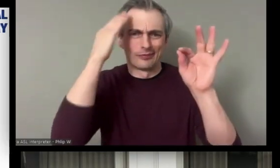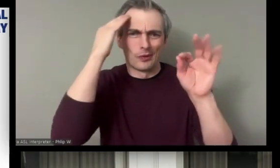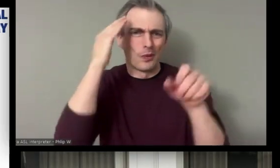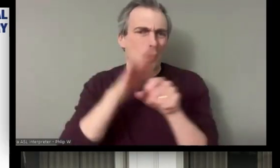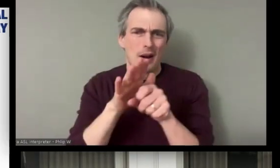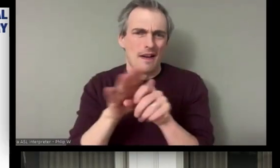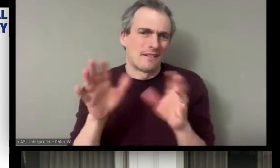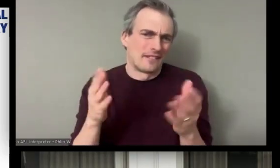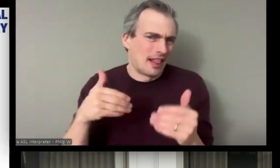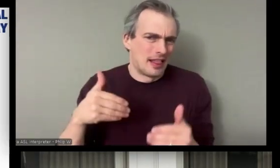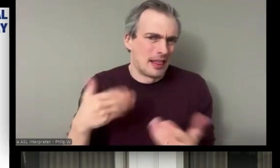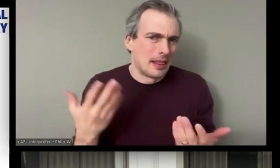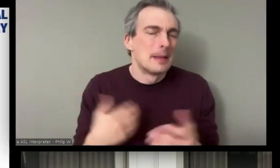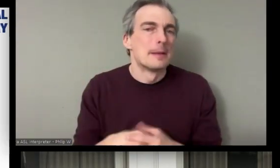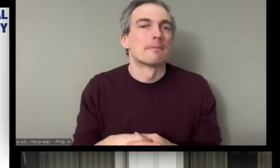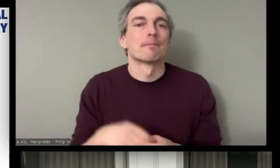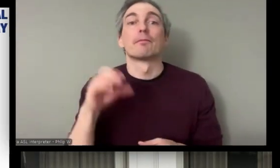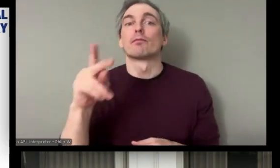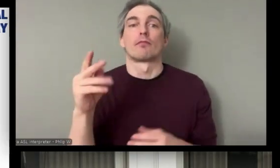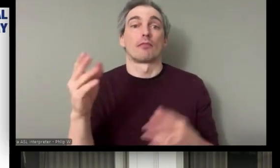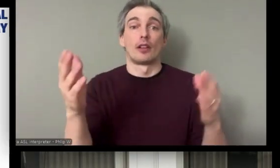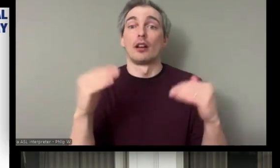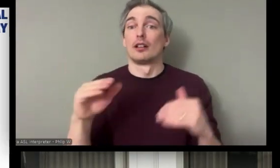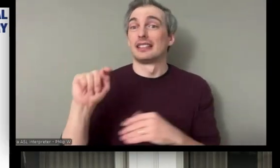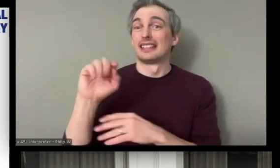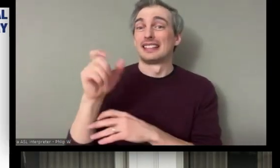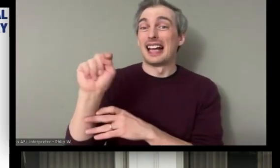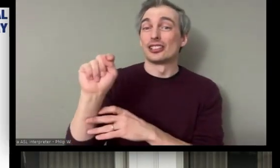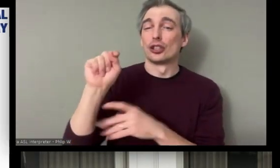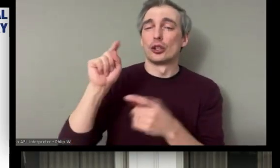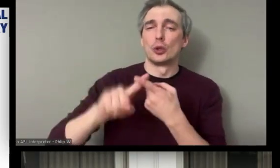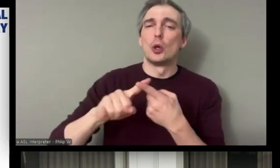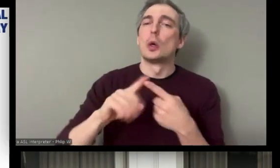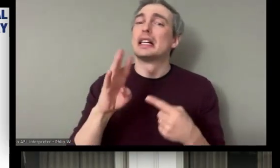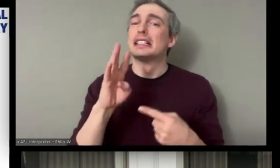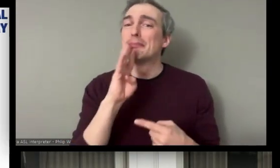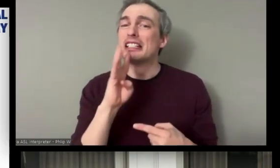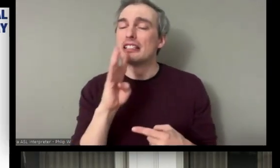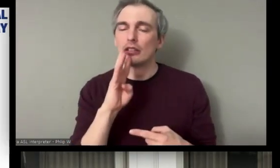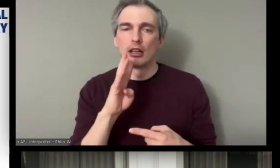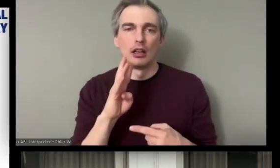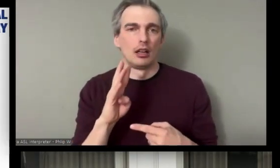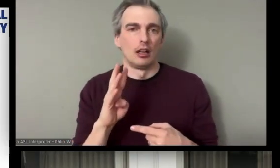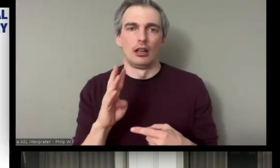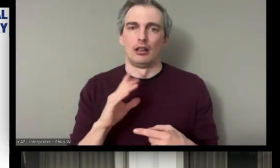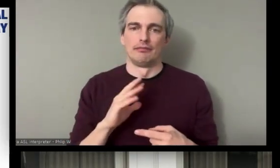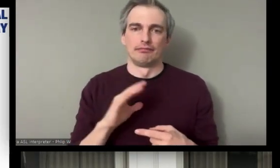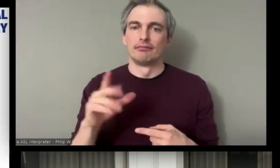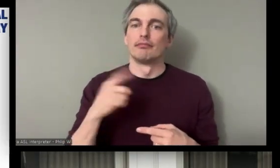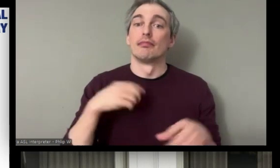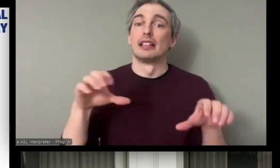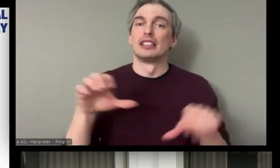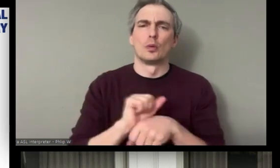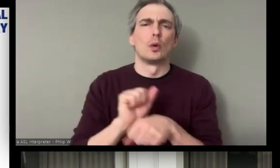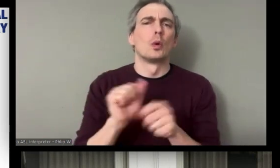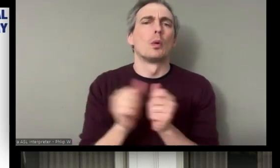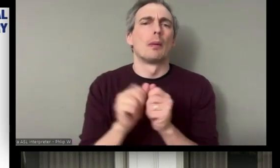So I did user testing with people who are blind and low vision as part of my work in the past for accessibility.